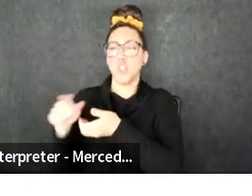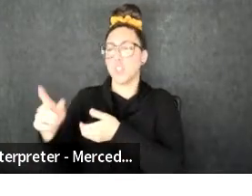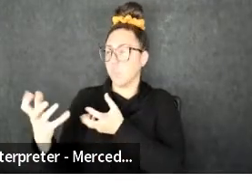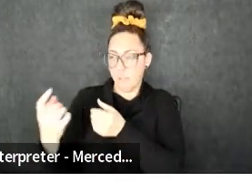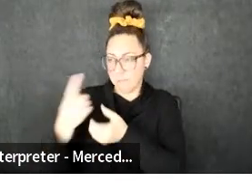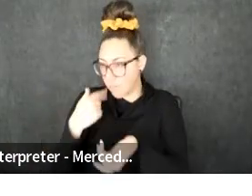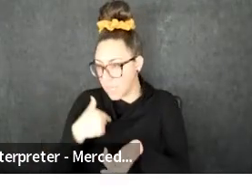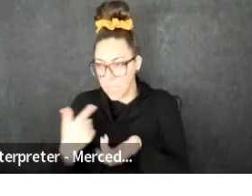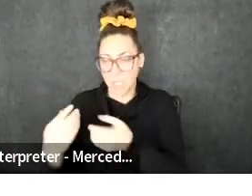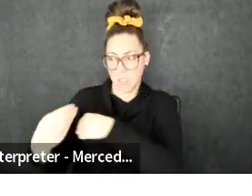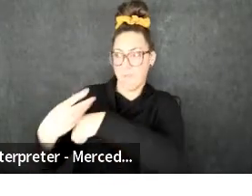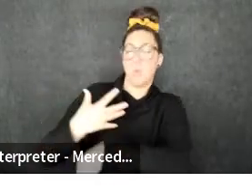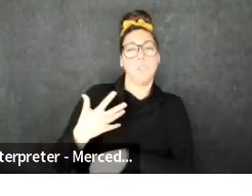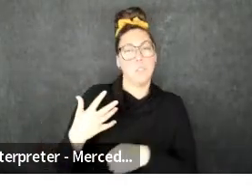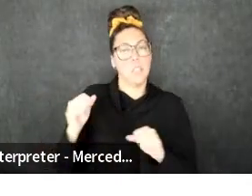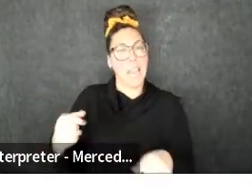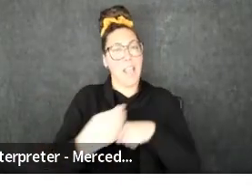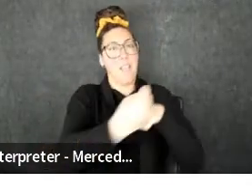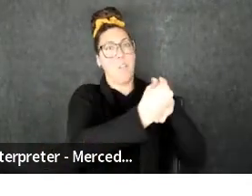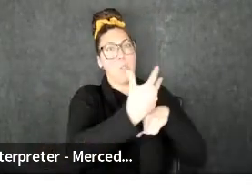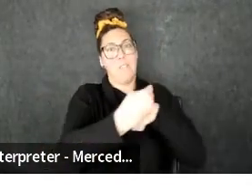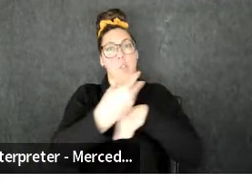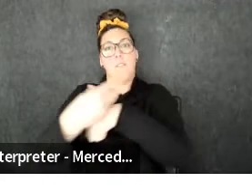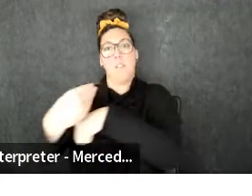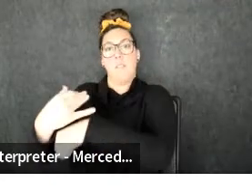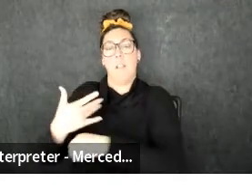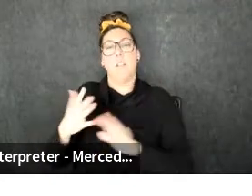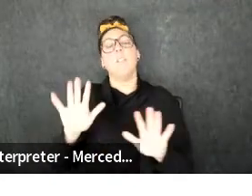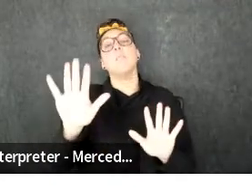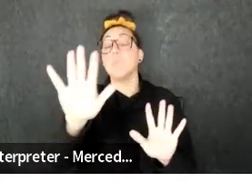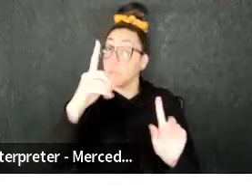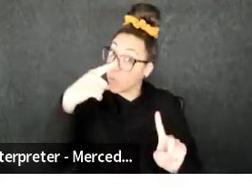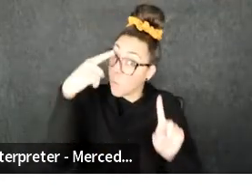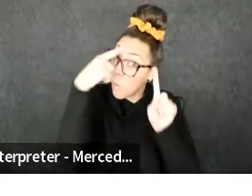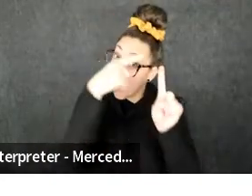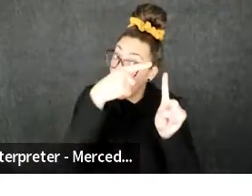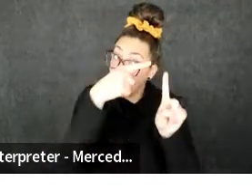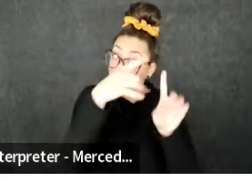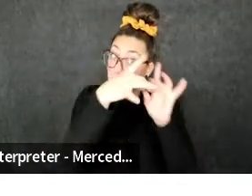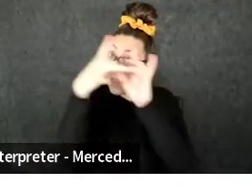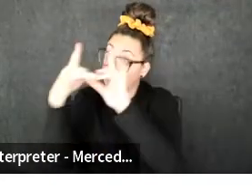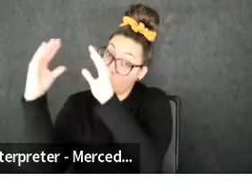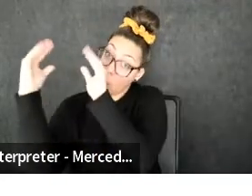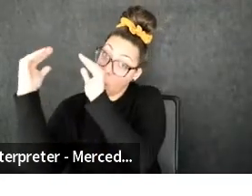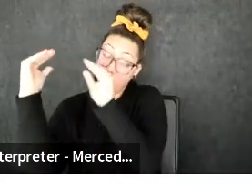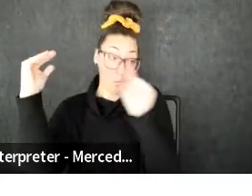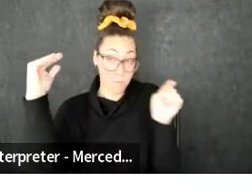but one more setting goals in connection with hope. In order to have higher hope, we're wanting to make sure that the goals are